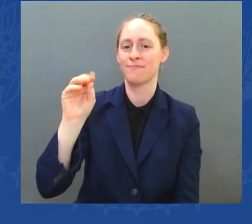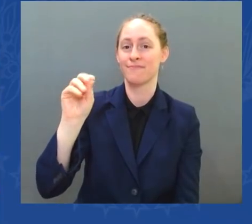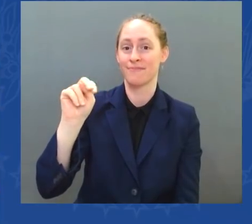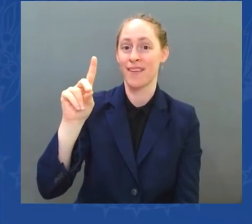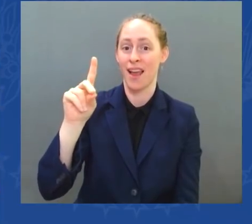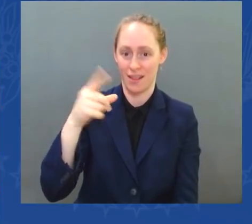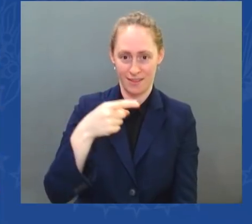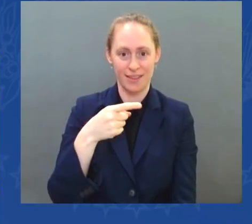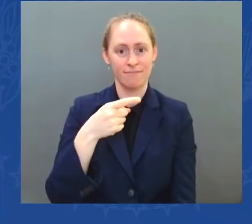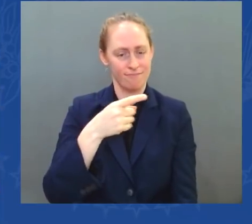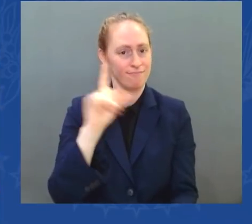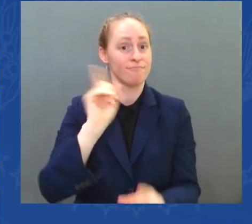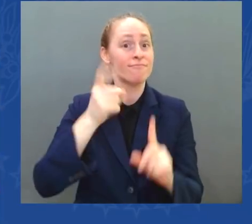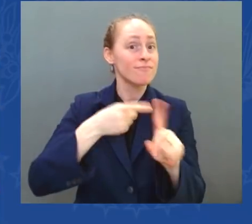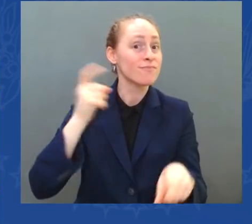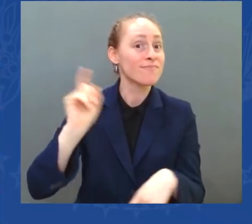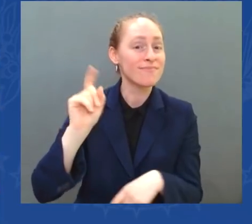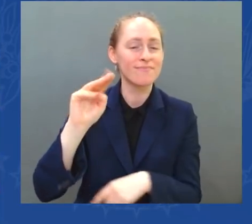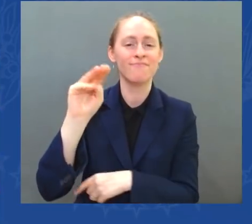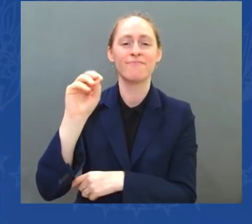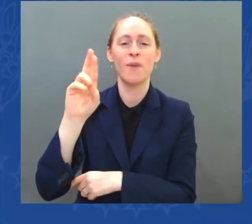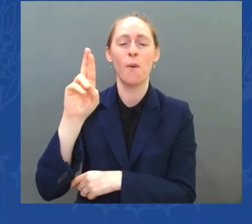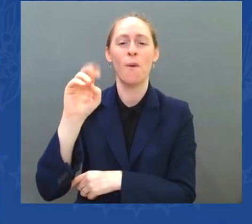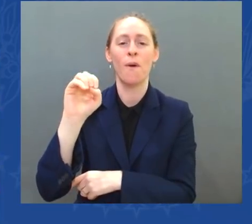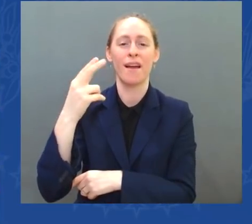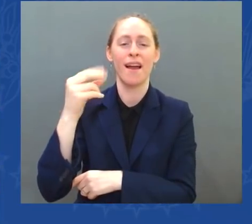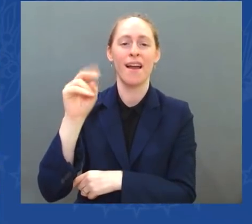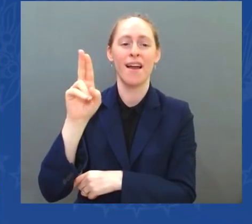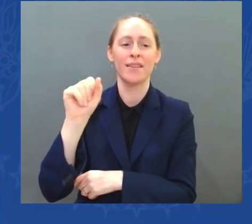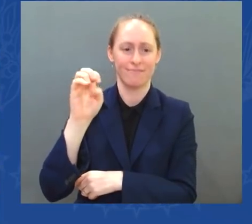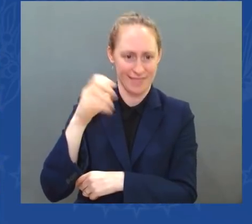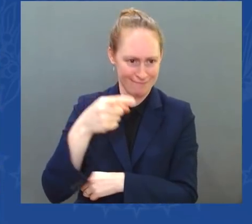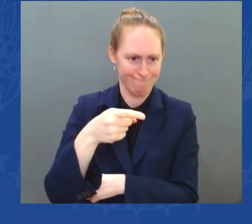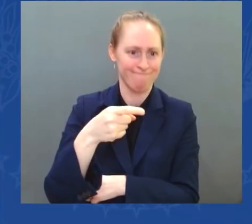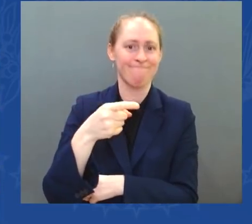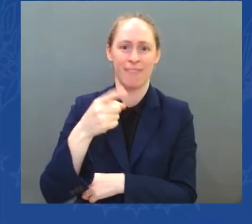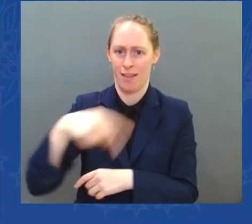Delaware State, they launched me into my career,